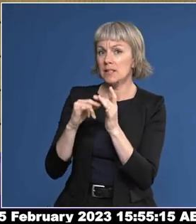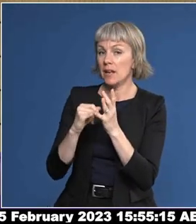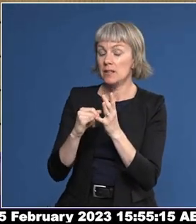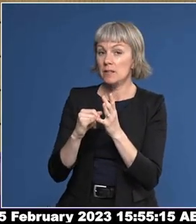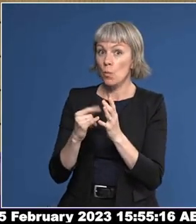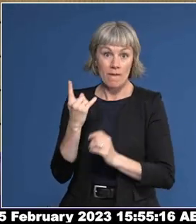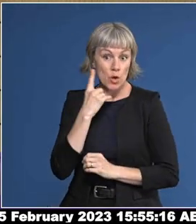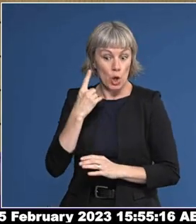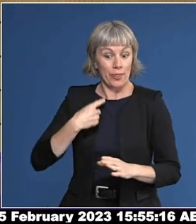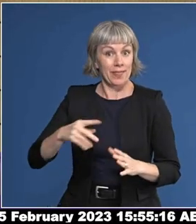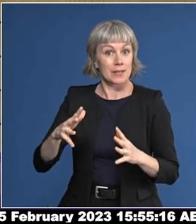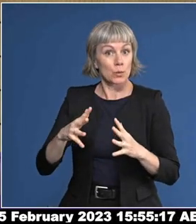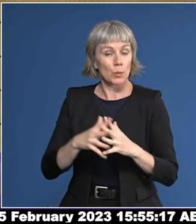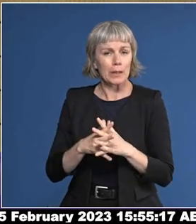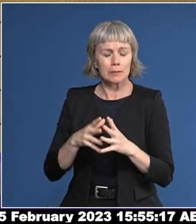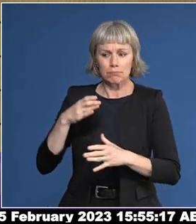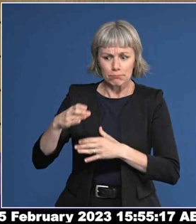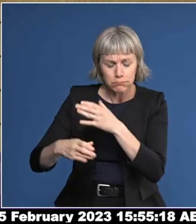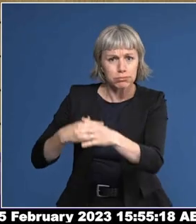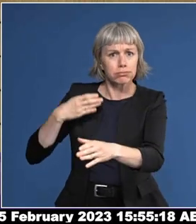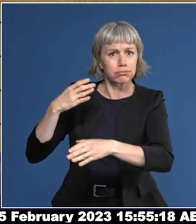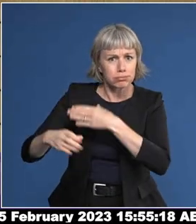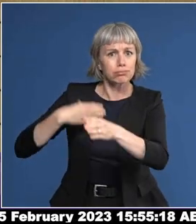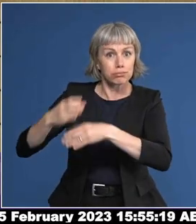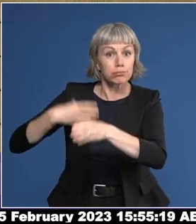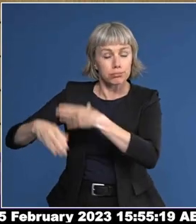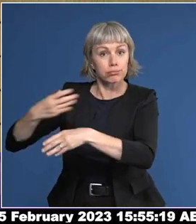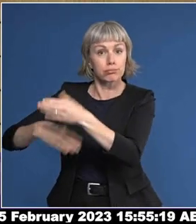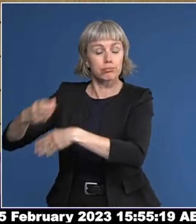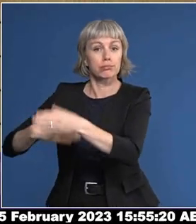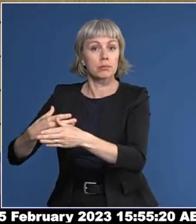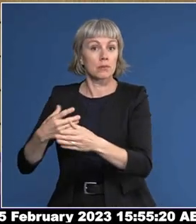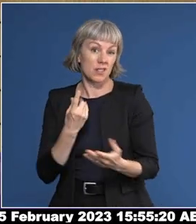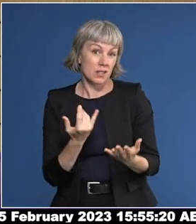So when you add those figures in there, which are over 200,000, in the next couple of